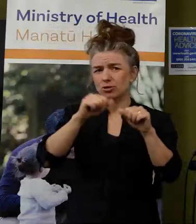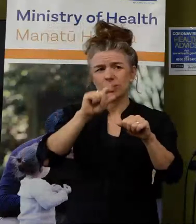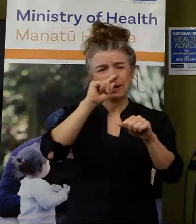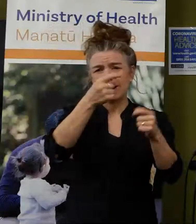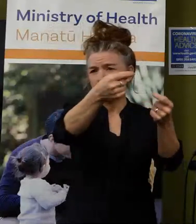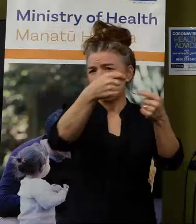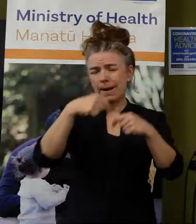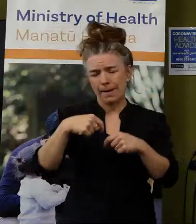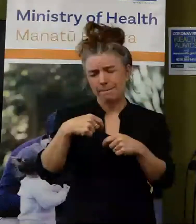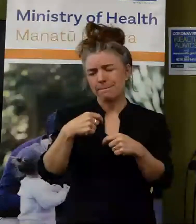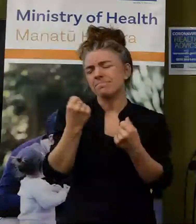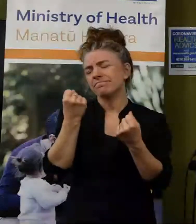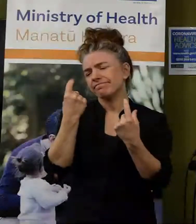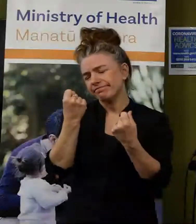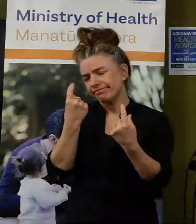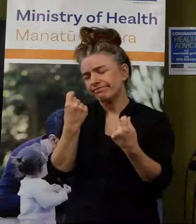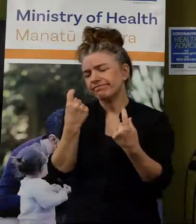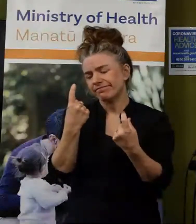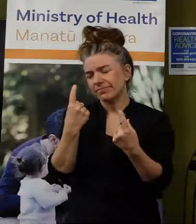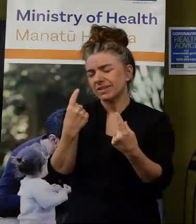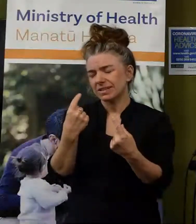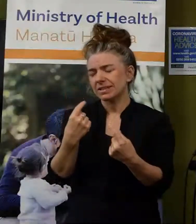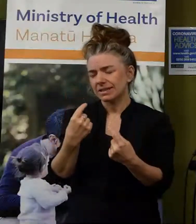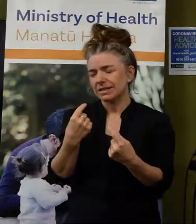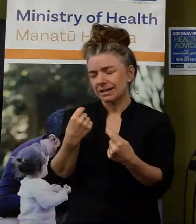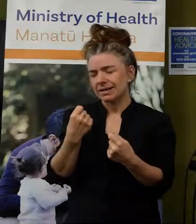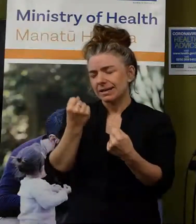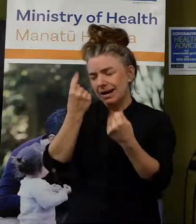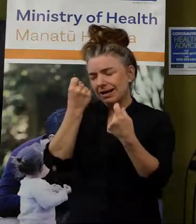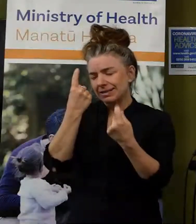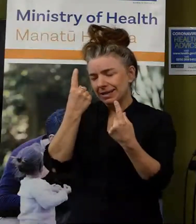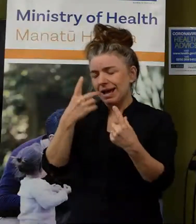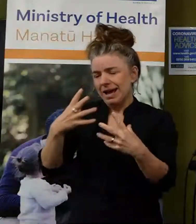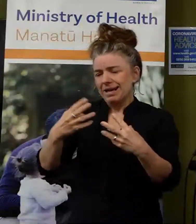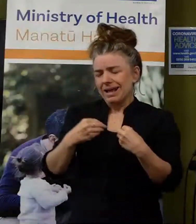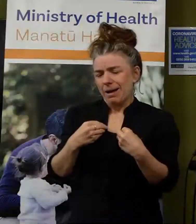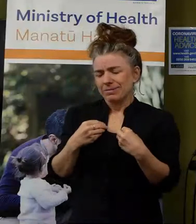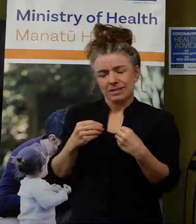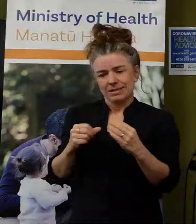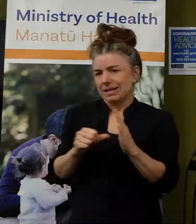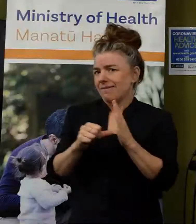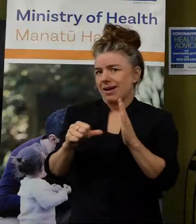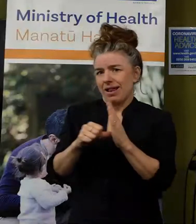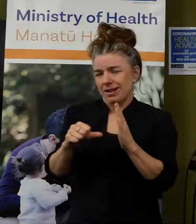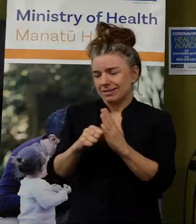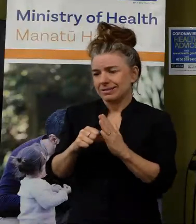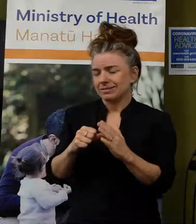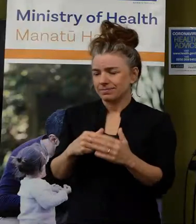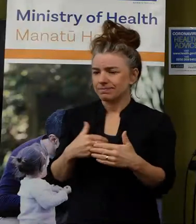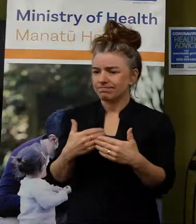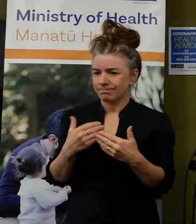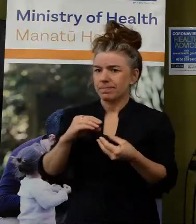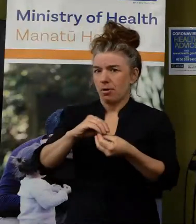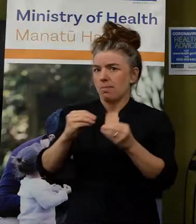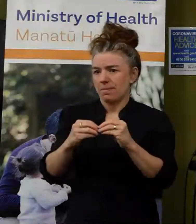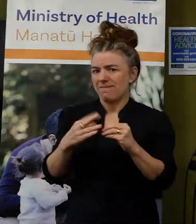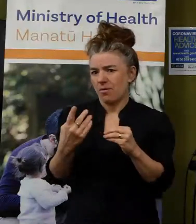I acknowledge and share the fact that this is causing problems for them.